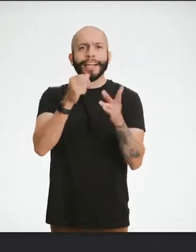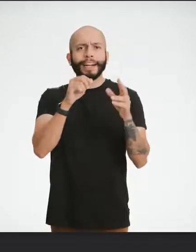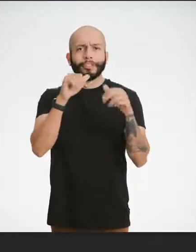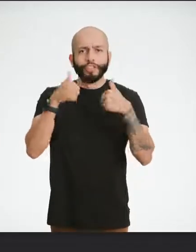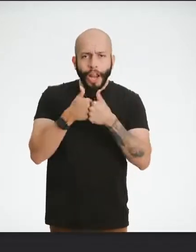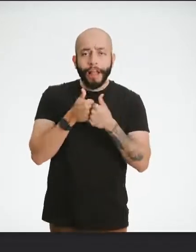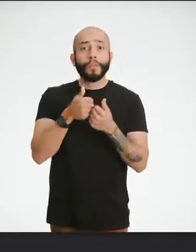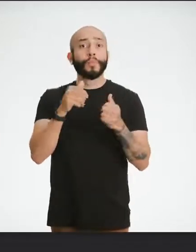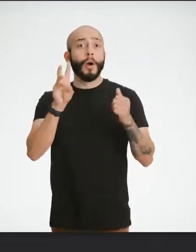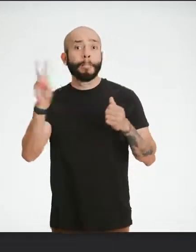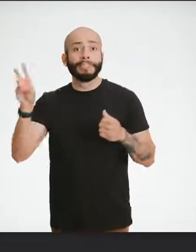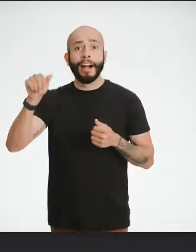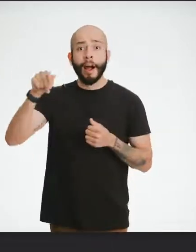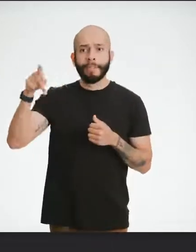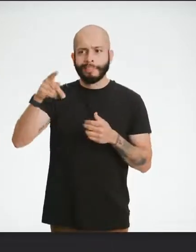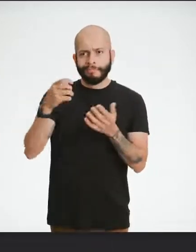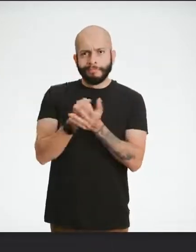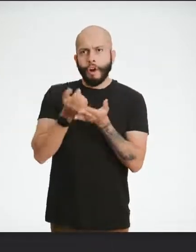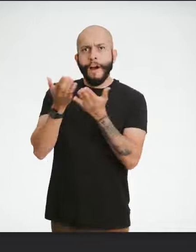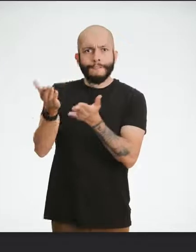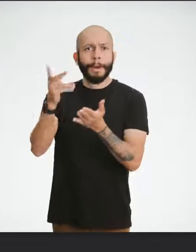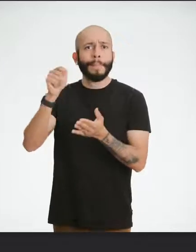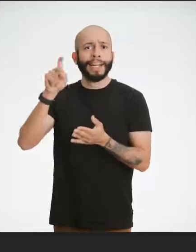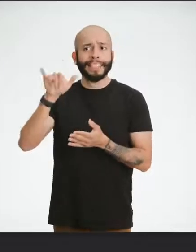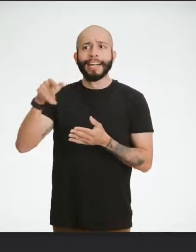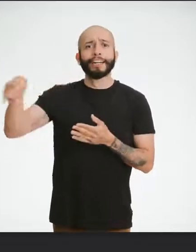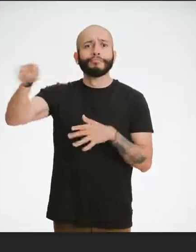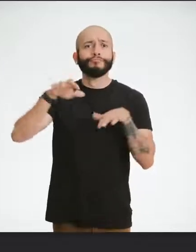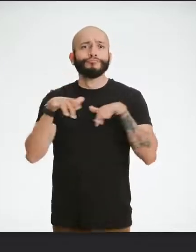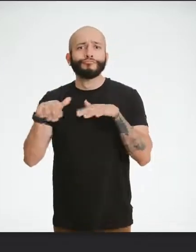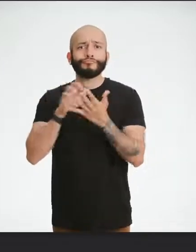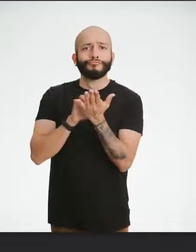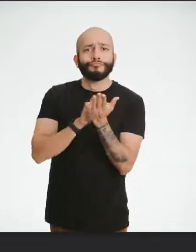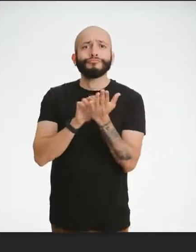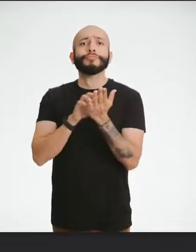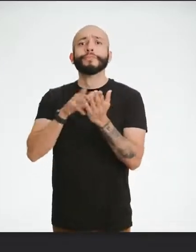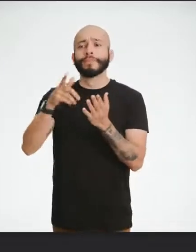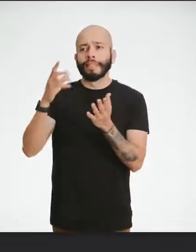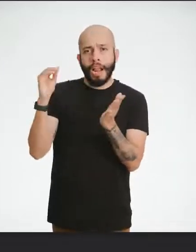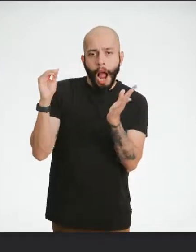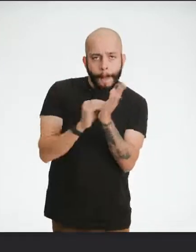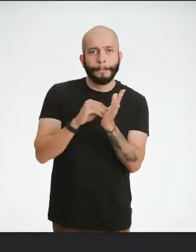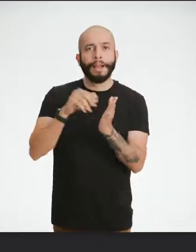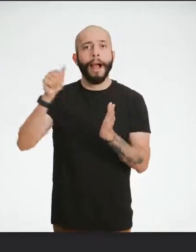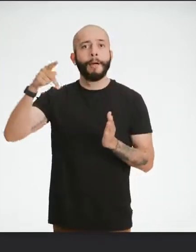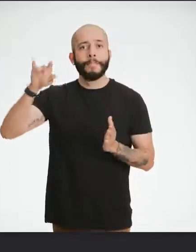Then, on your website and in your app, you'll offer passkeys to users and adopt API to create